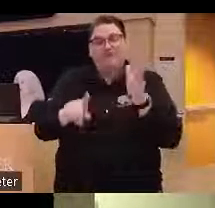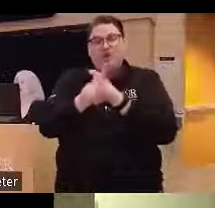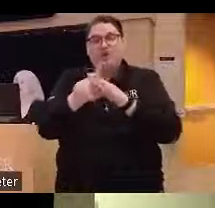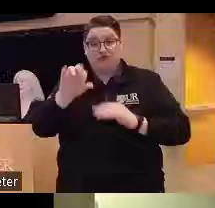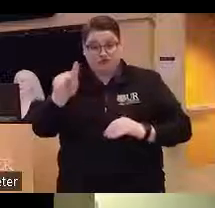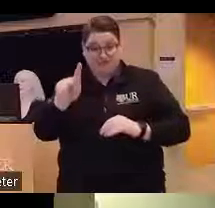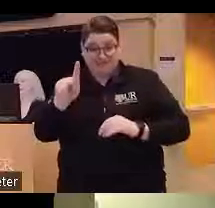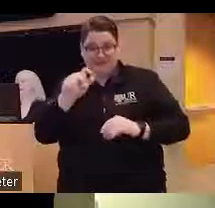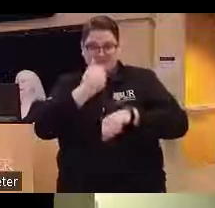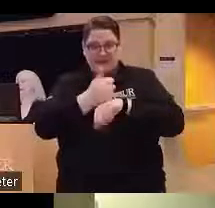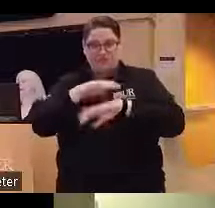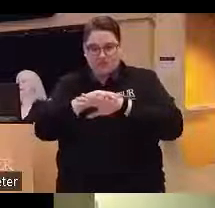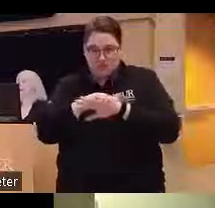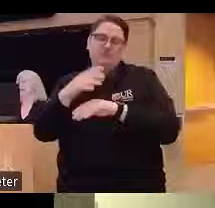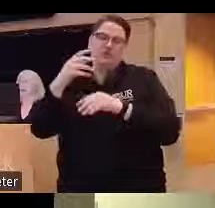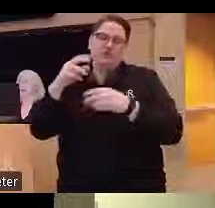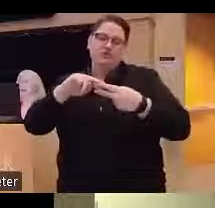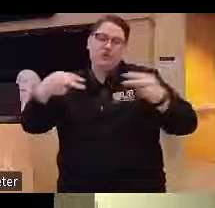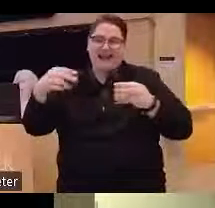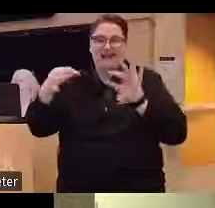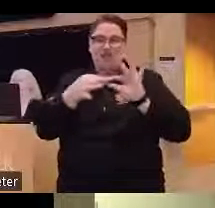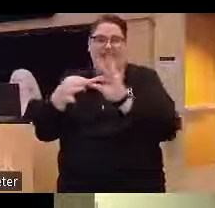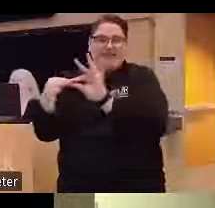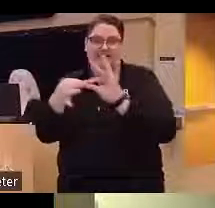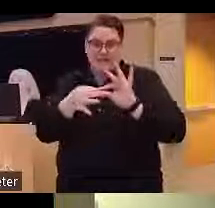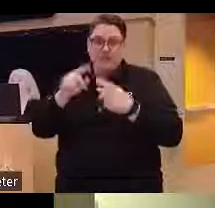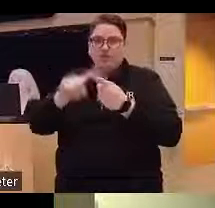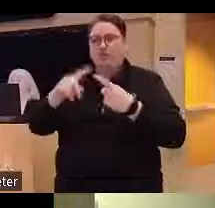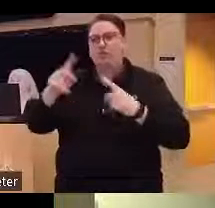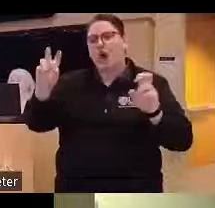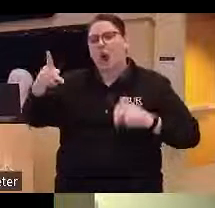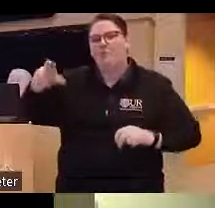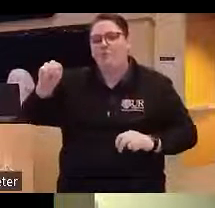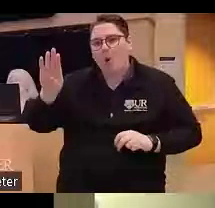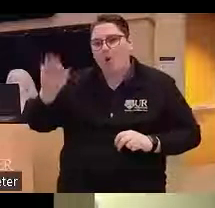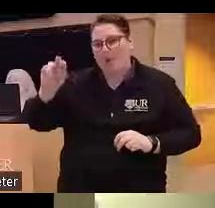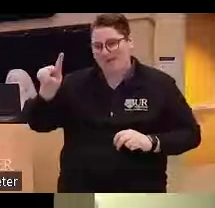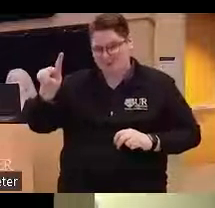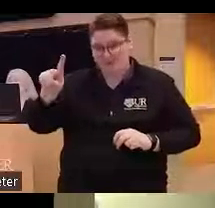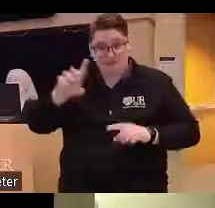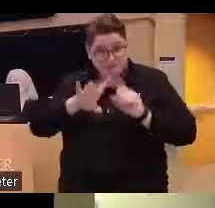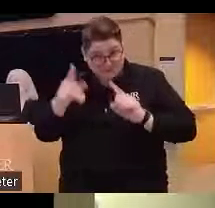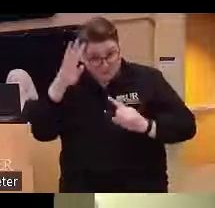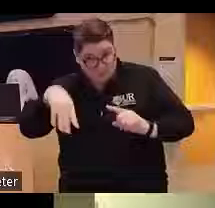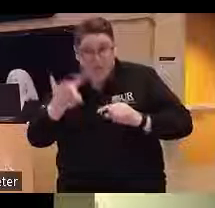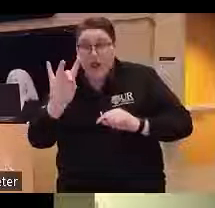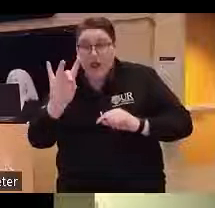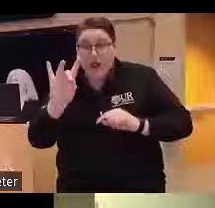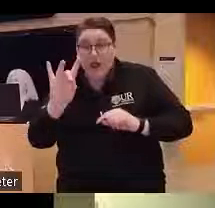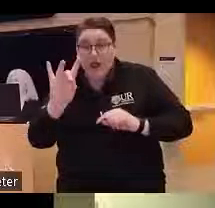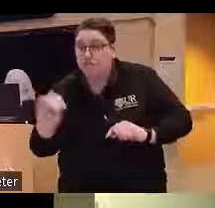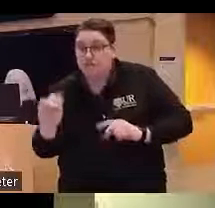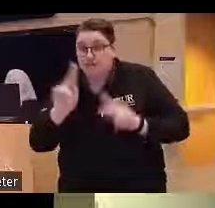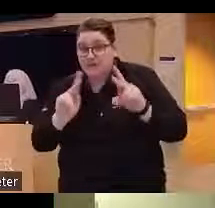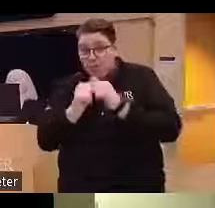of genetic relatedness to a proband u but did you know that 80% of people with schizophrenia have